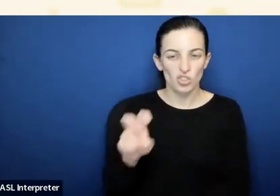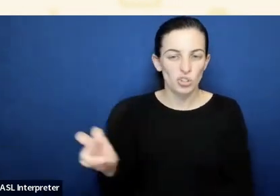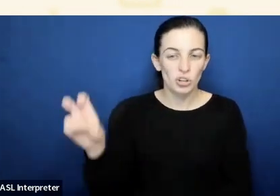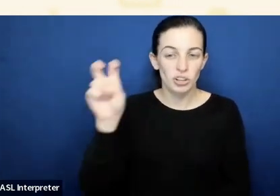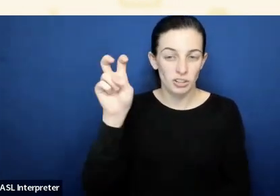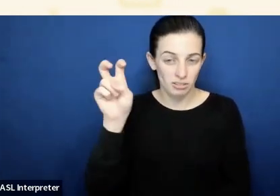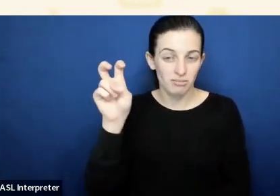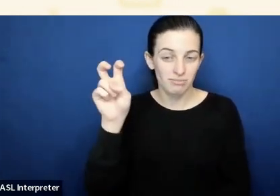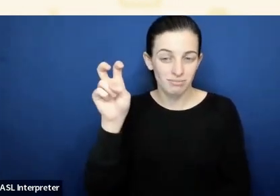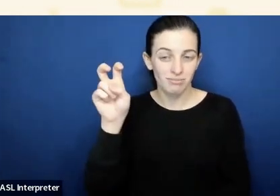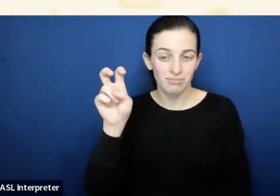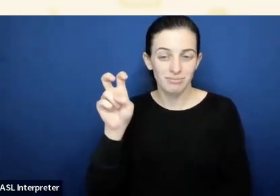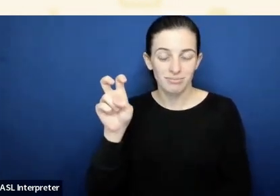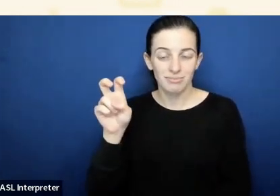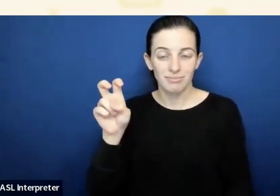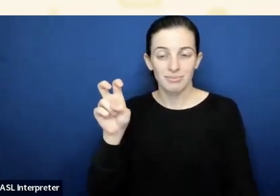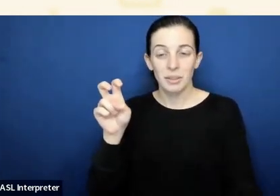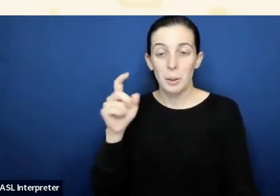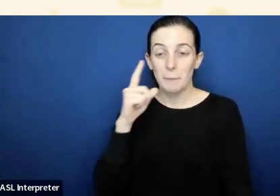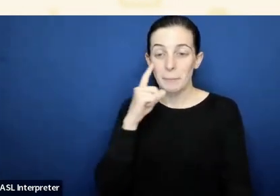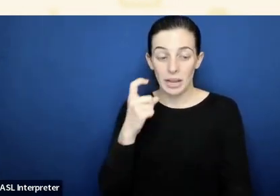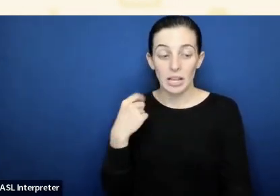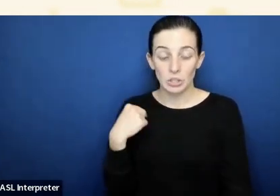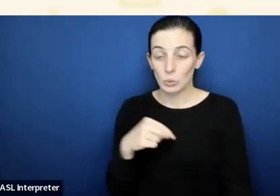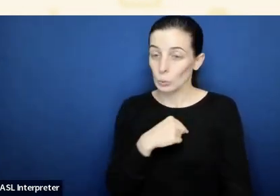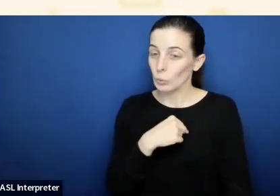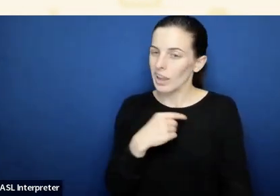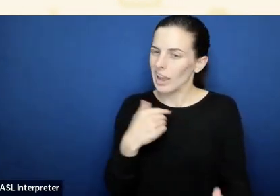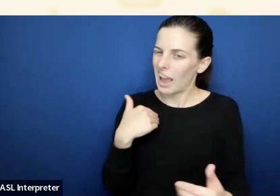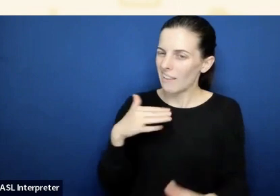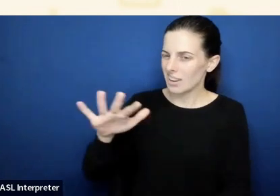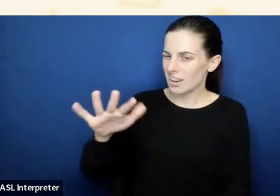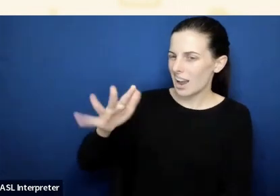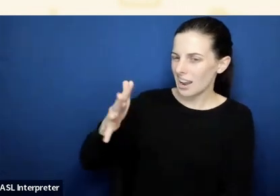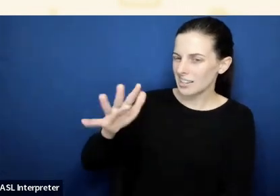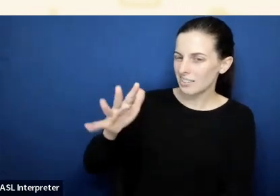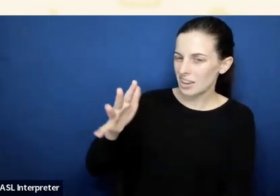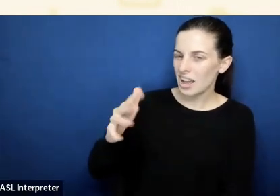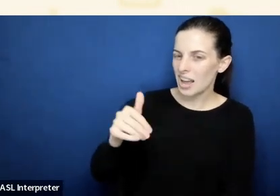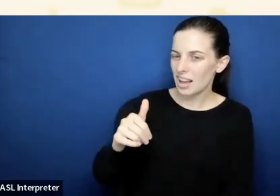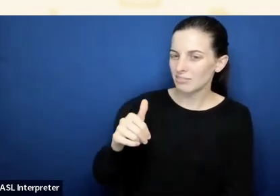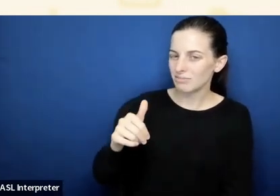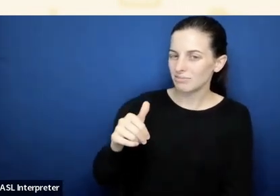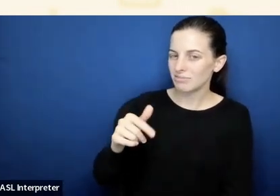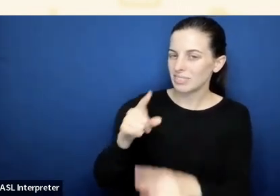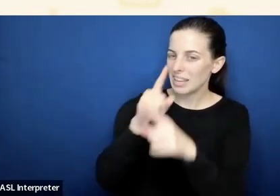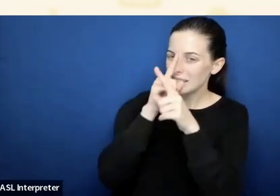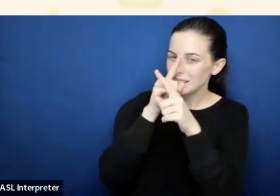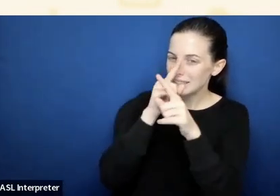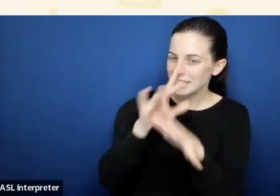It is because we have a kind of silent dance of energy with apps